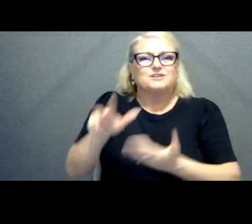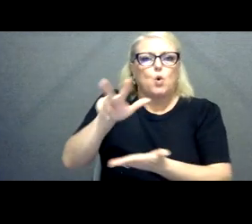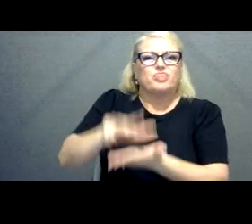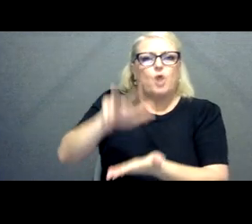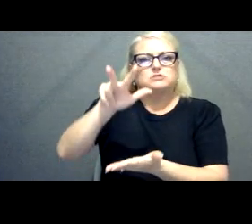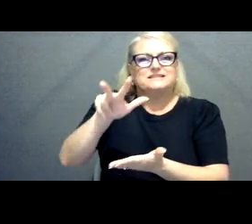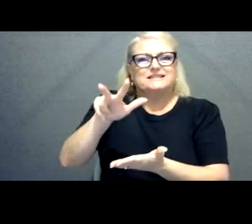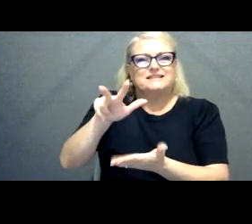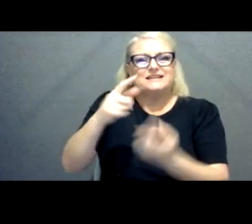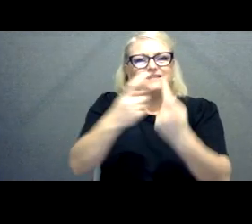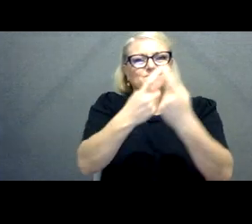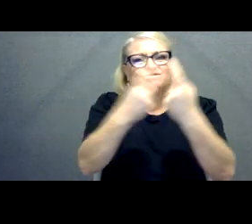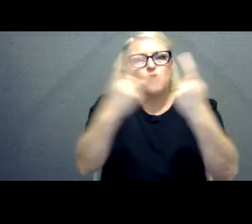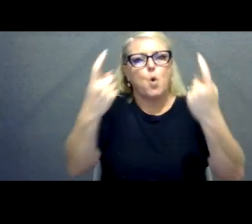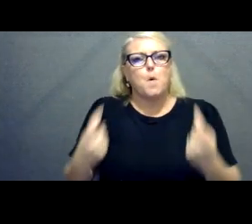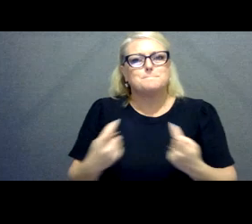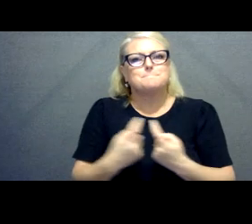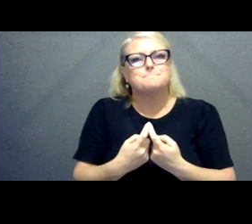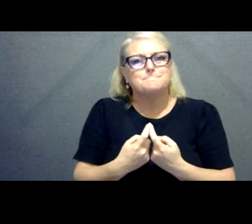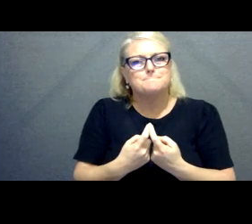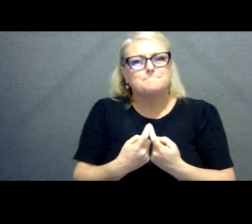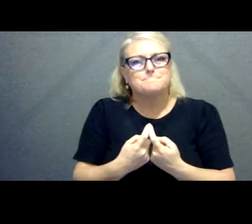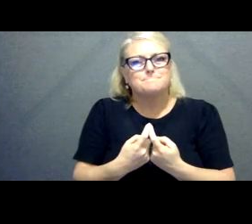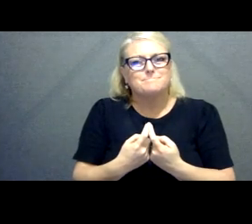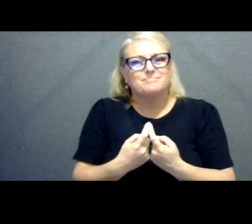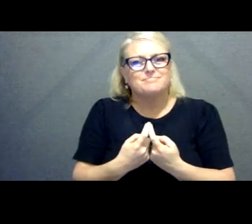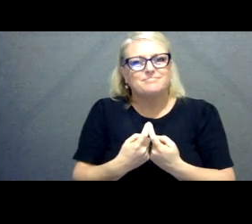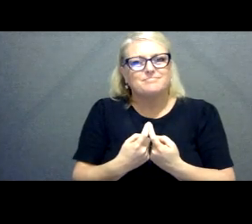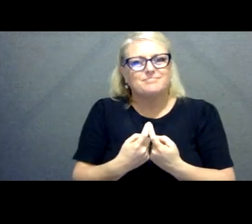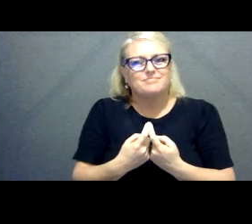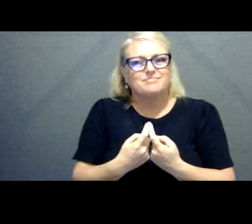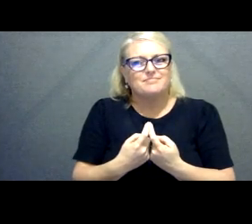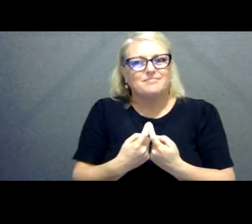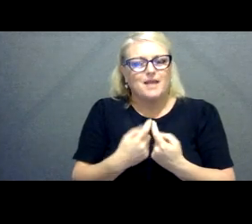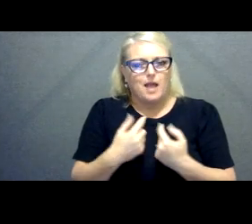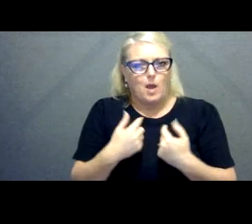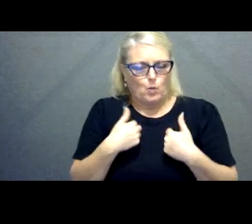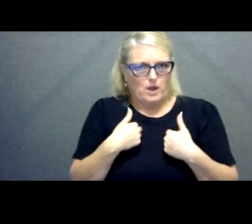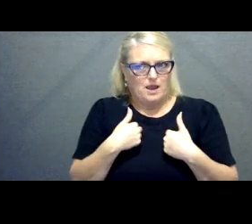process for us to get the client to fill out that form later down the track and probably my most